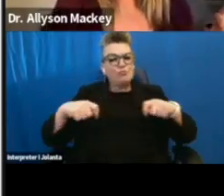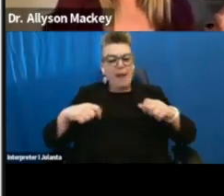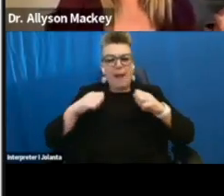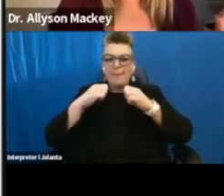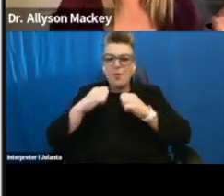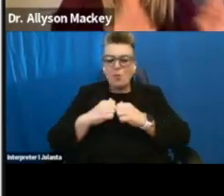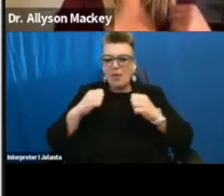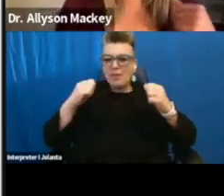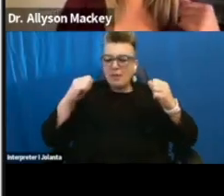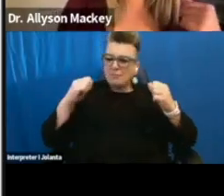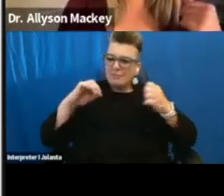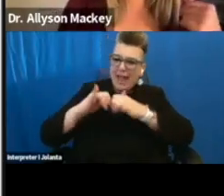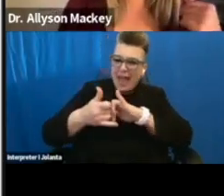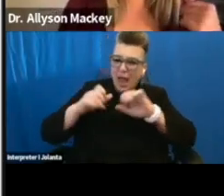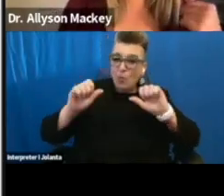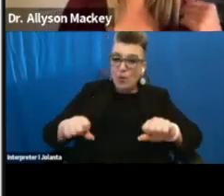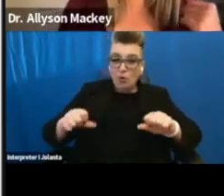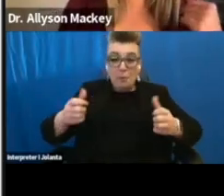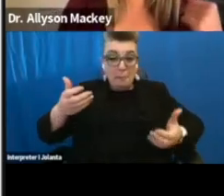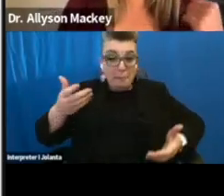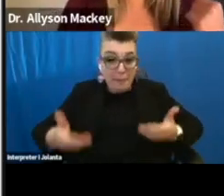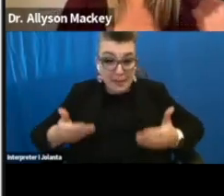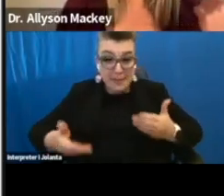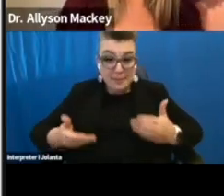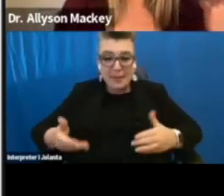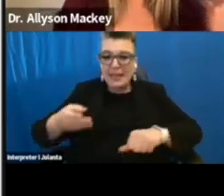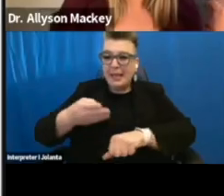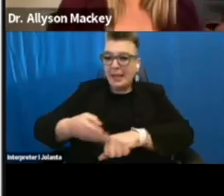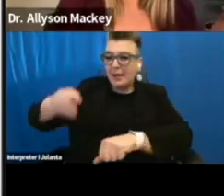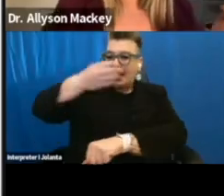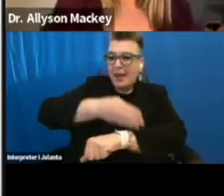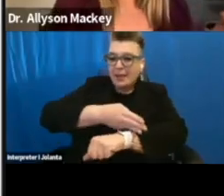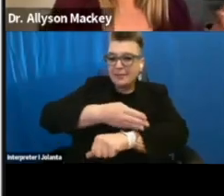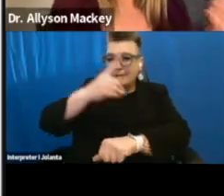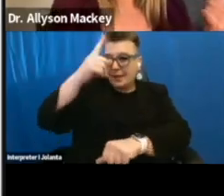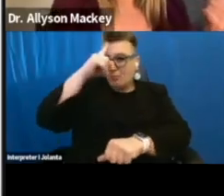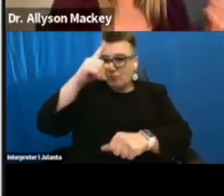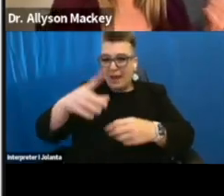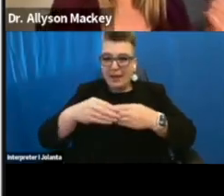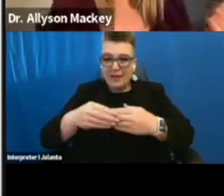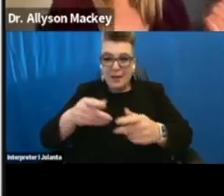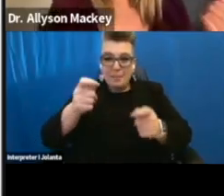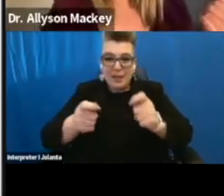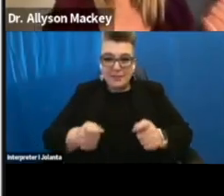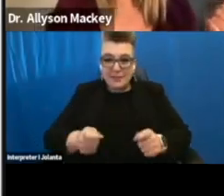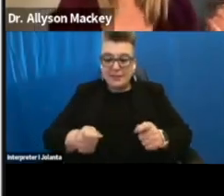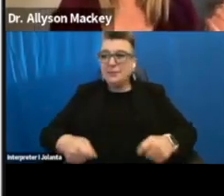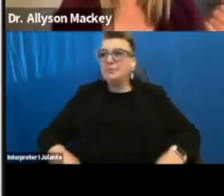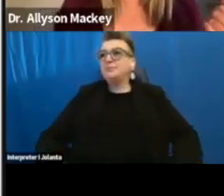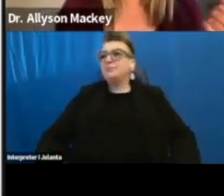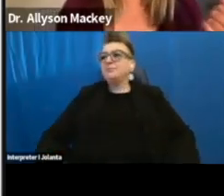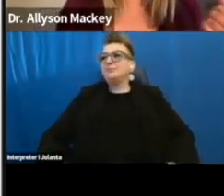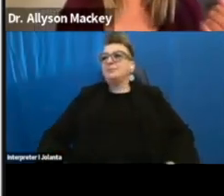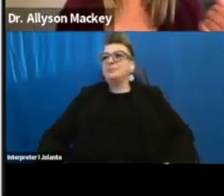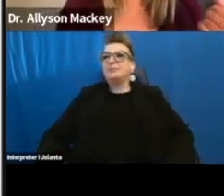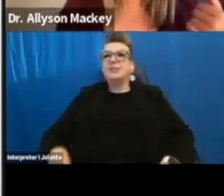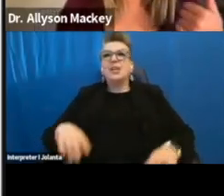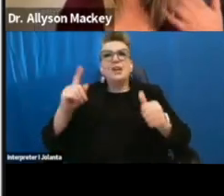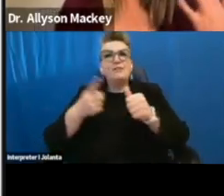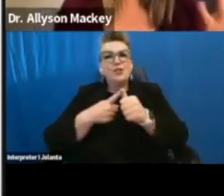enhance brain plasticity so first we can think about how we can harness motivational systems